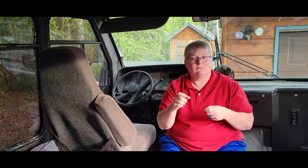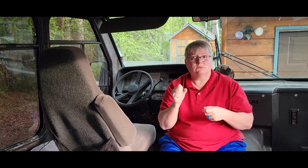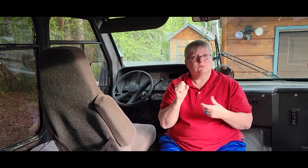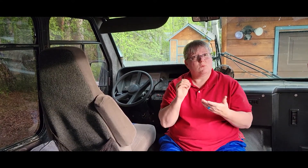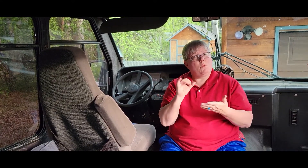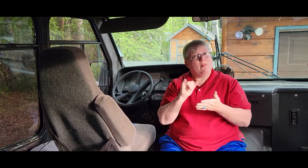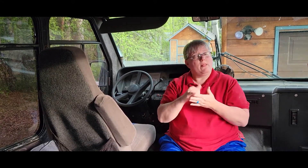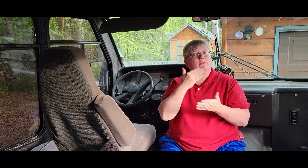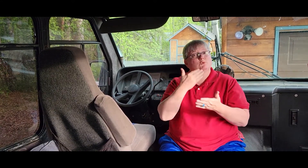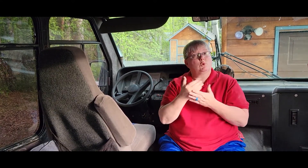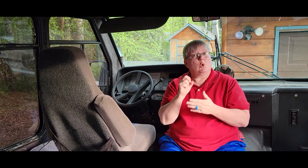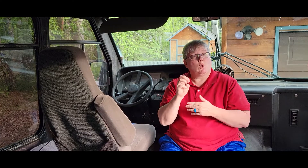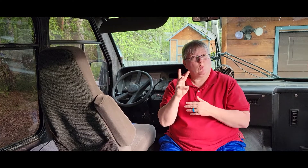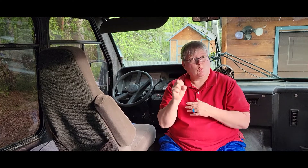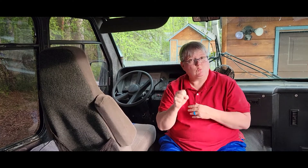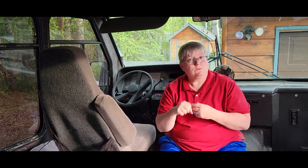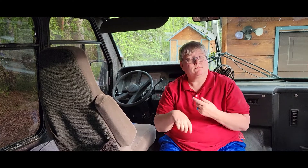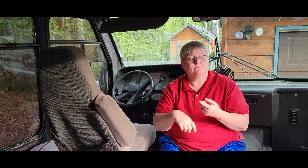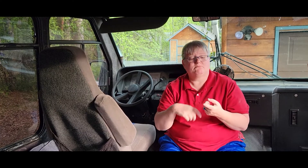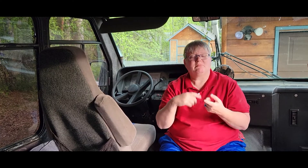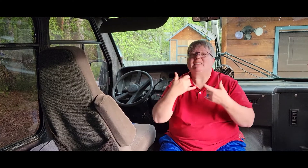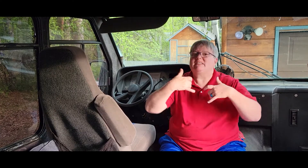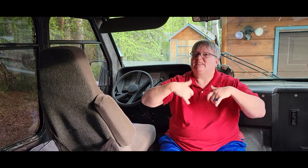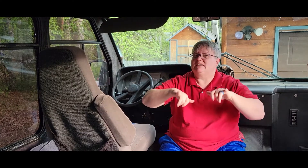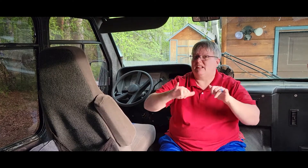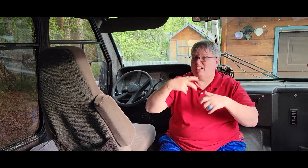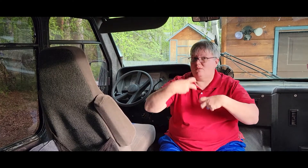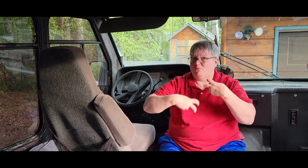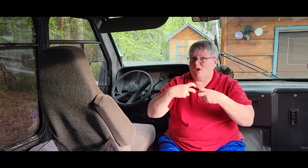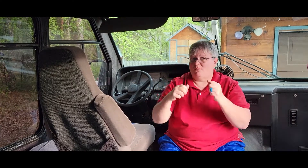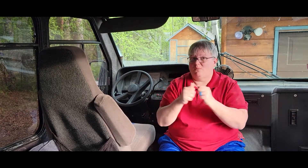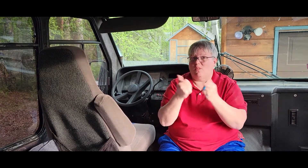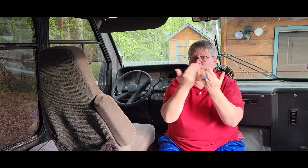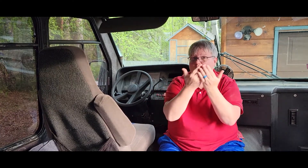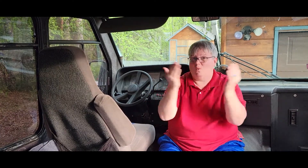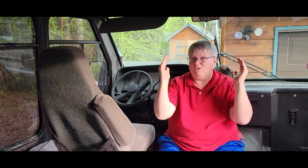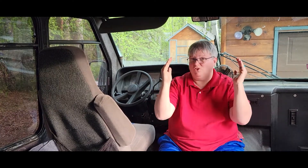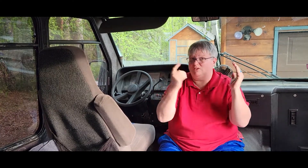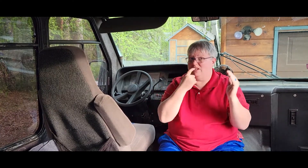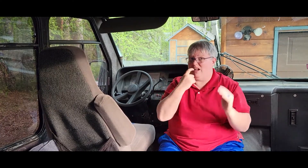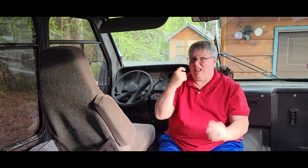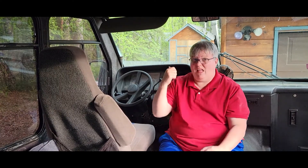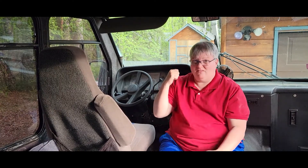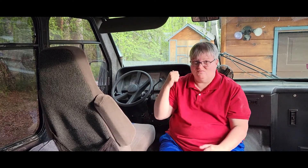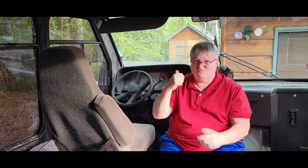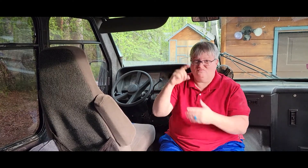fluids replaced. So that's good news. I'm still having the problem with the windshield, the glass.